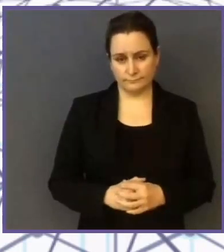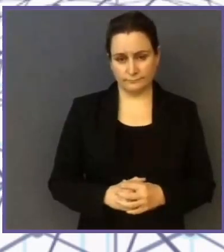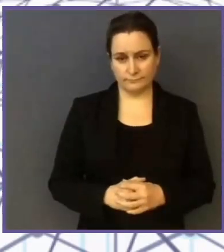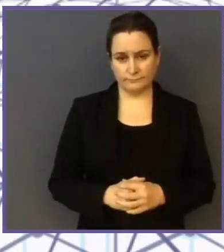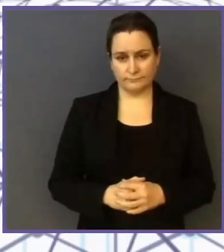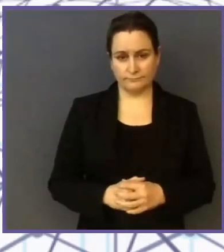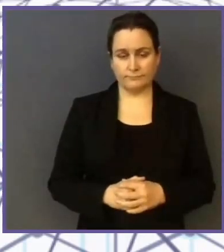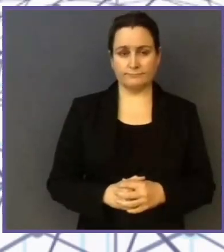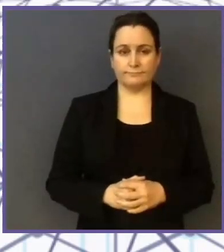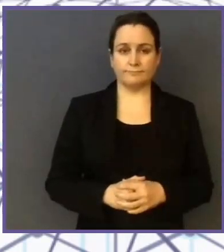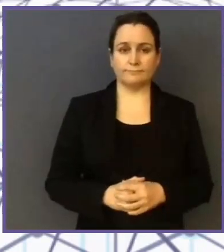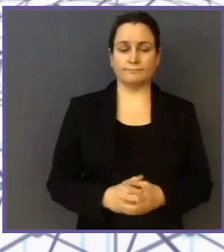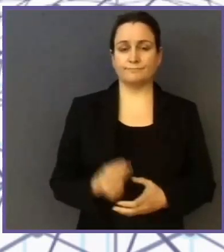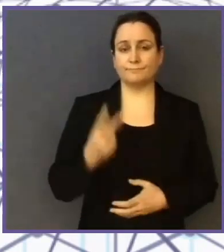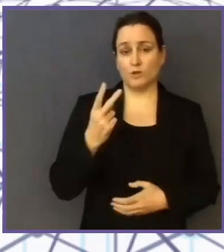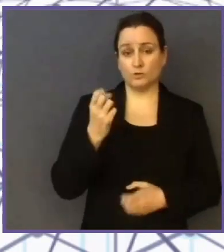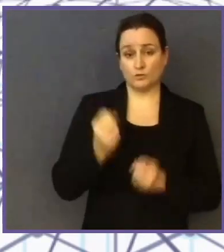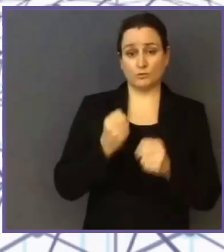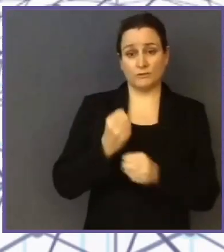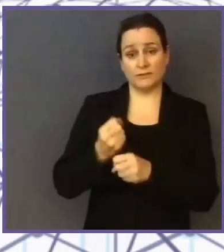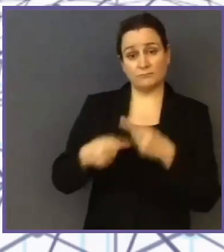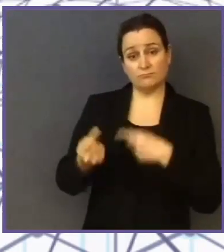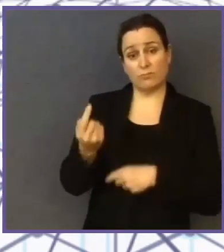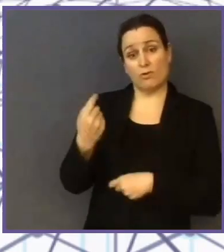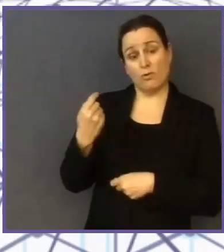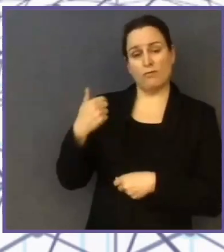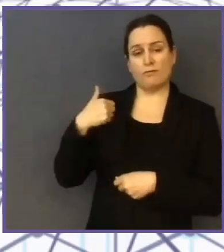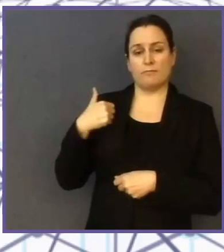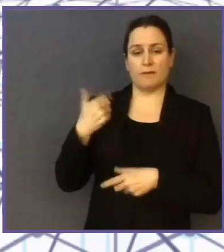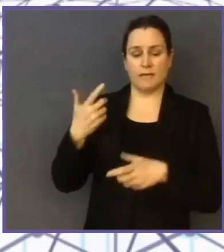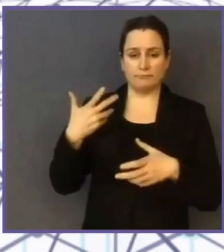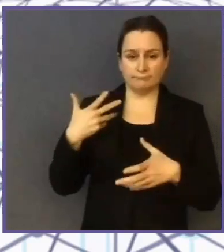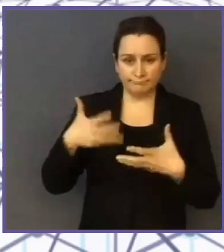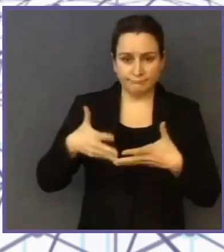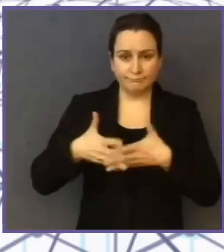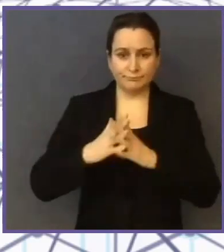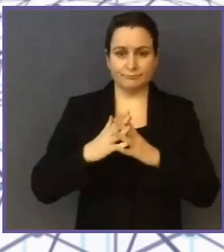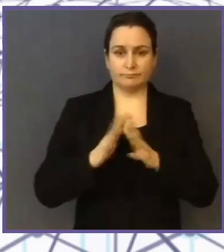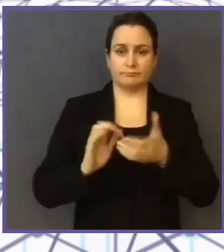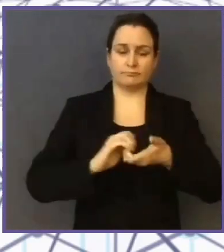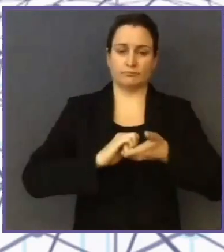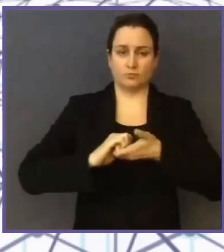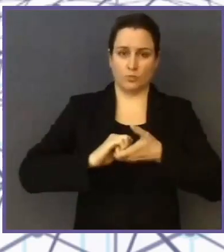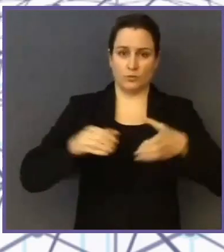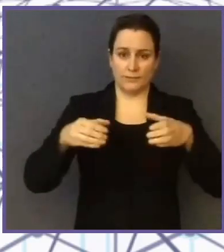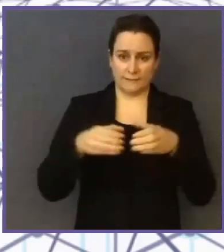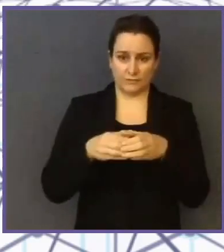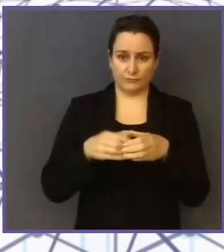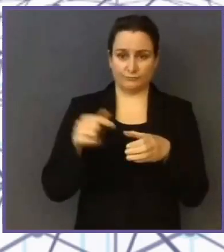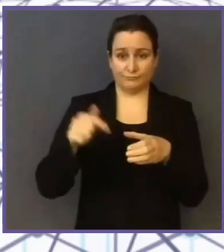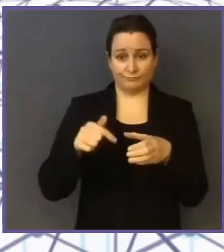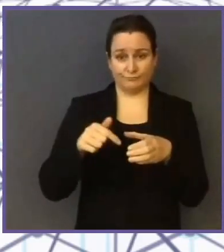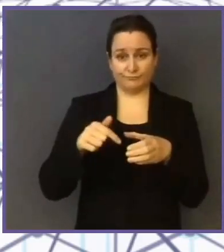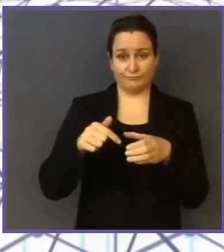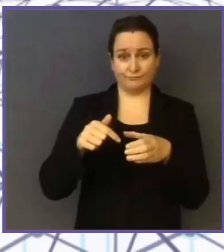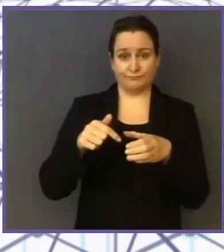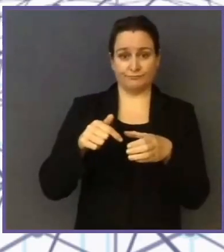ago, which imports as well as develops physical, sensory, communication and cognitive assisted